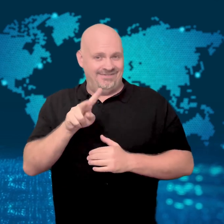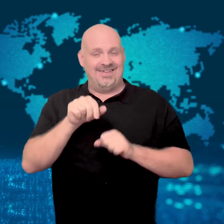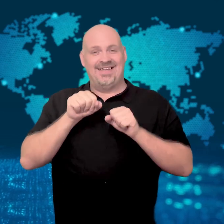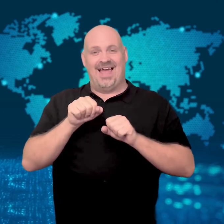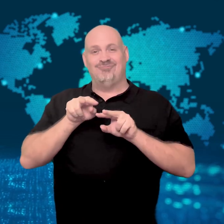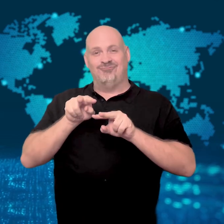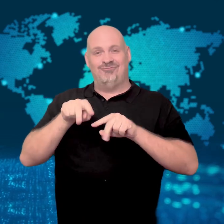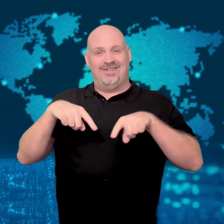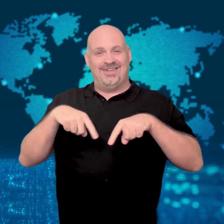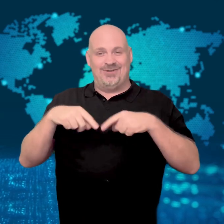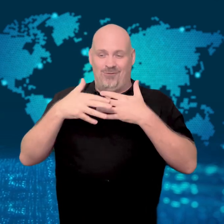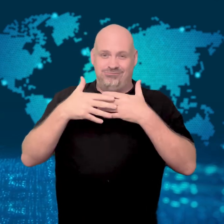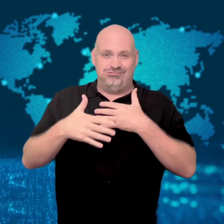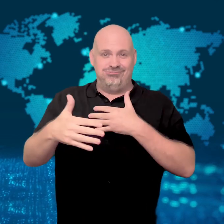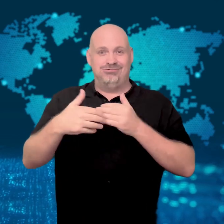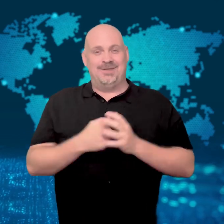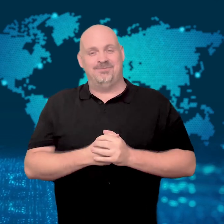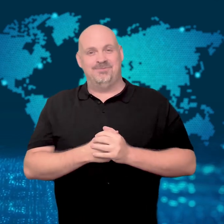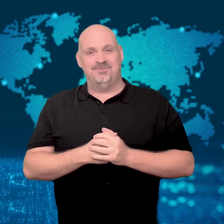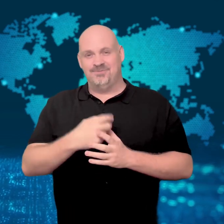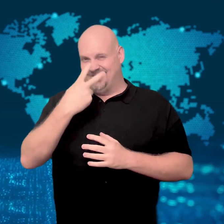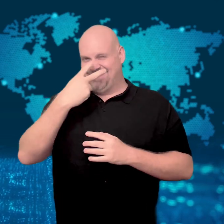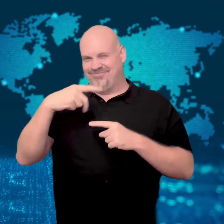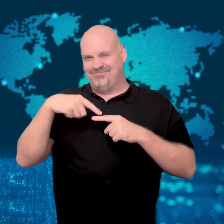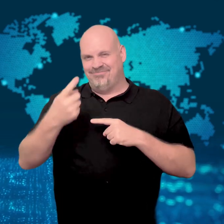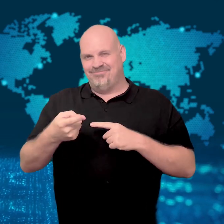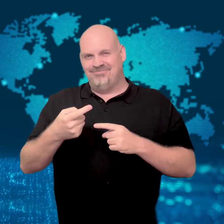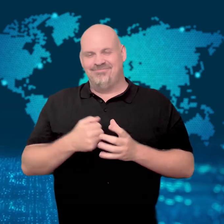to get new video updates! See you next time!